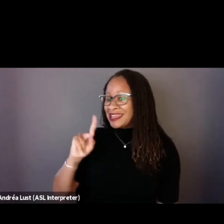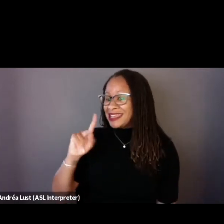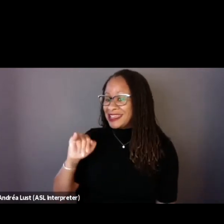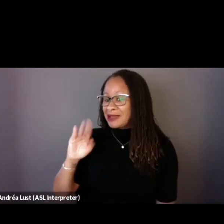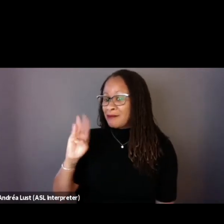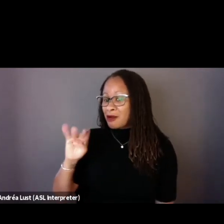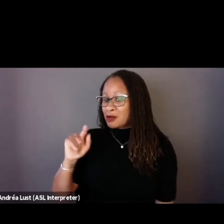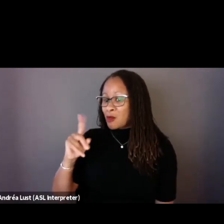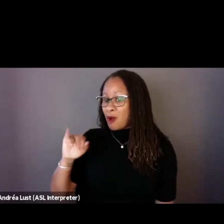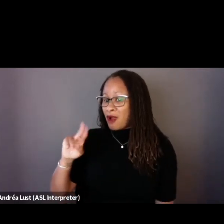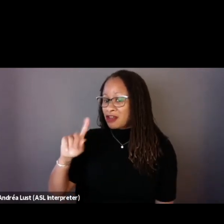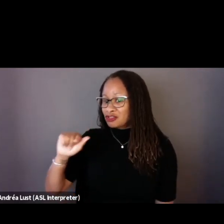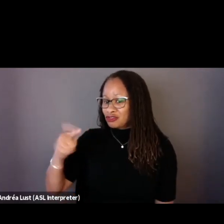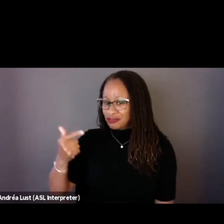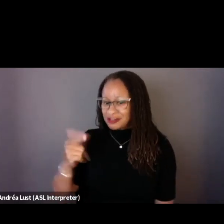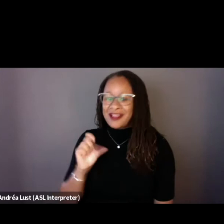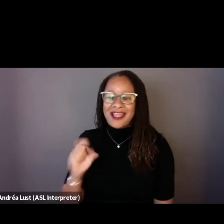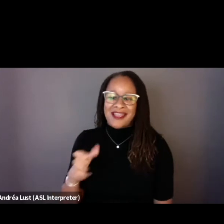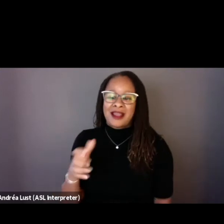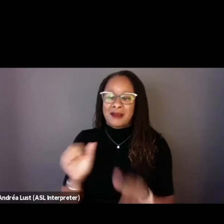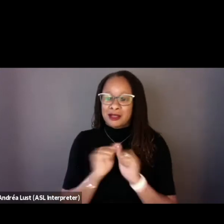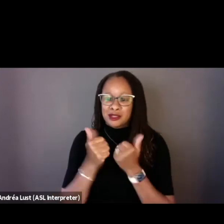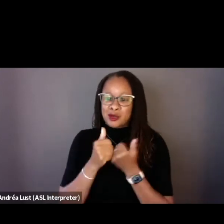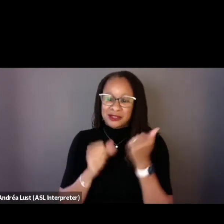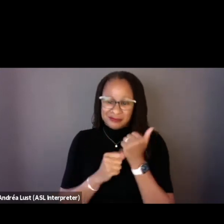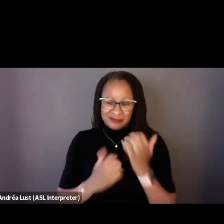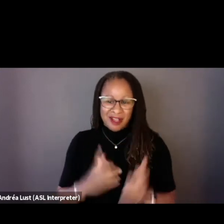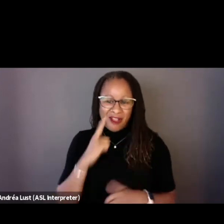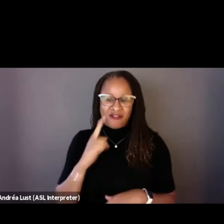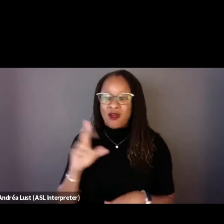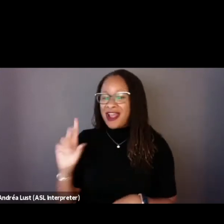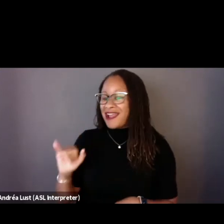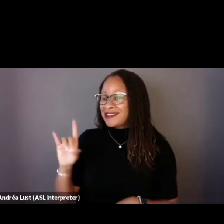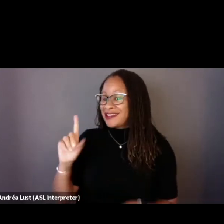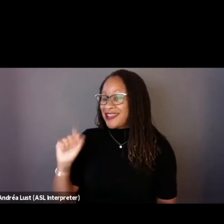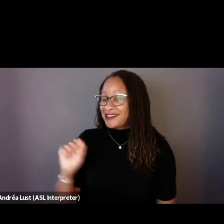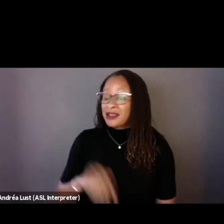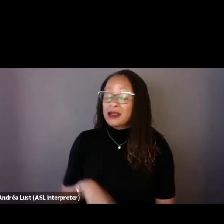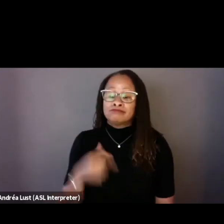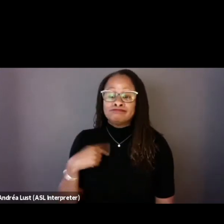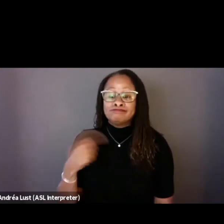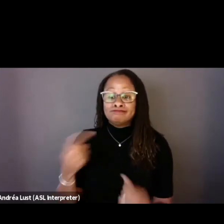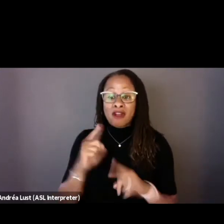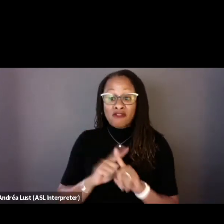here at the International Documentary Association. I come to you from Los Angeles